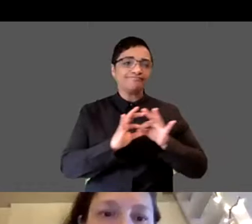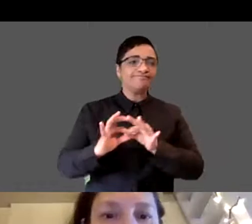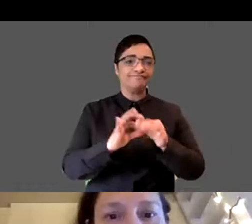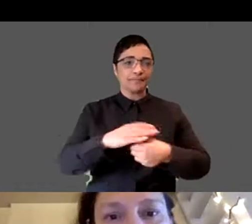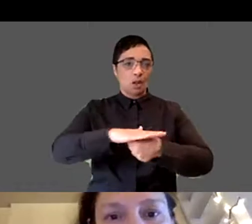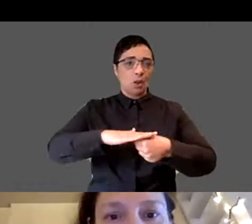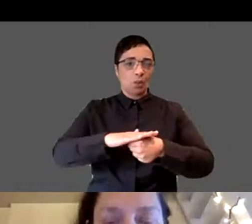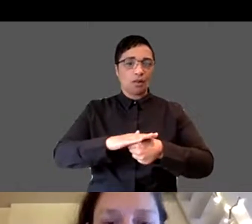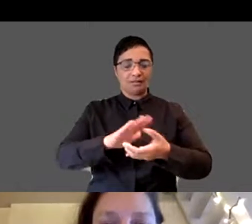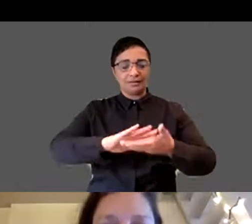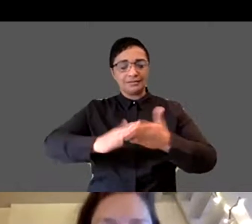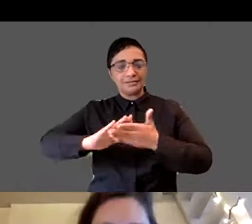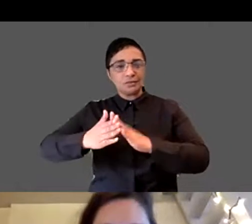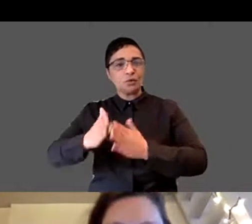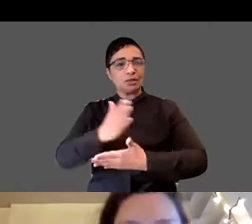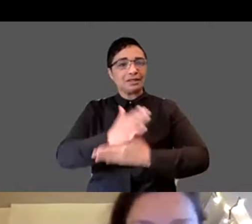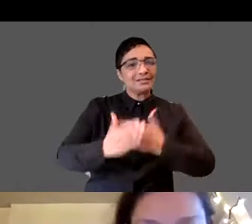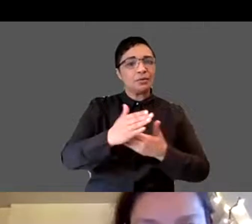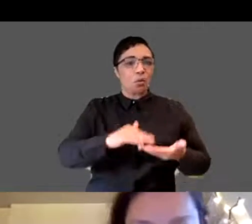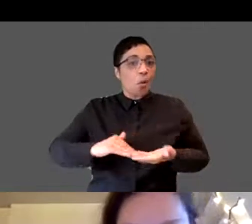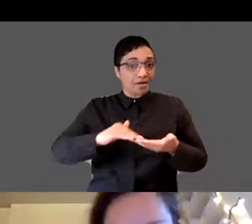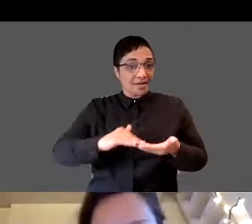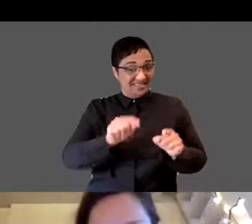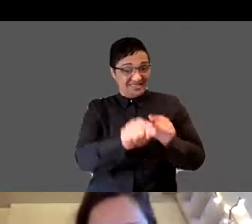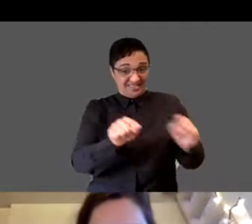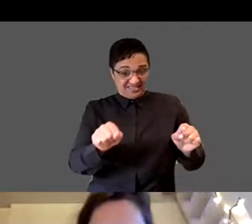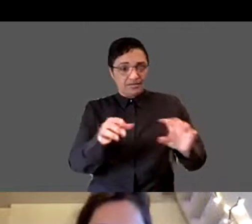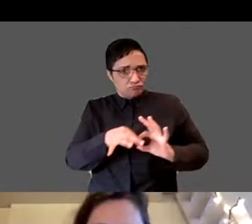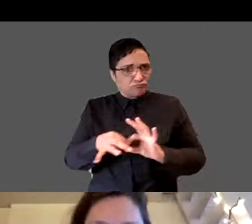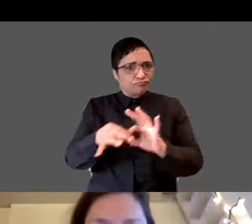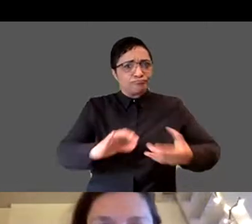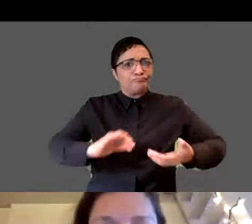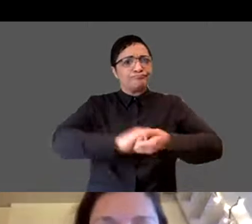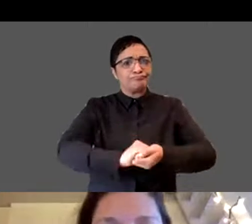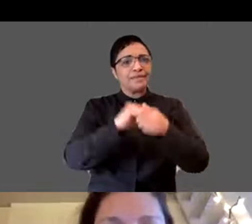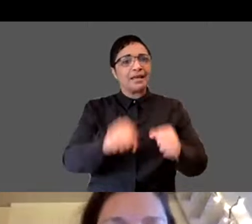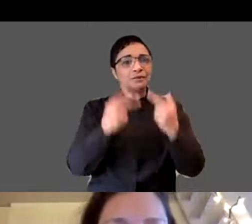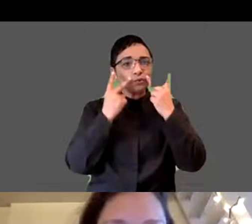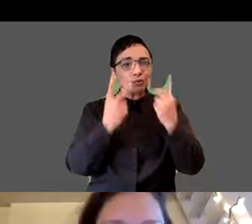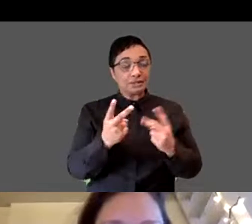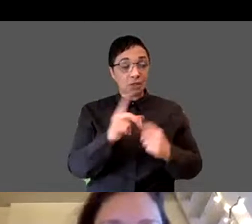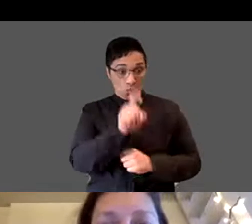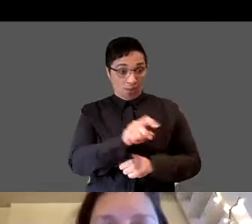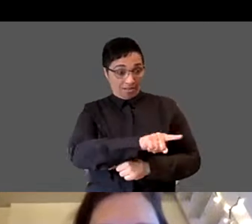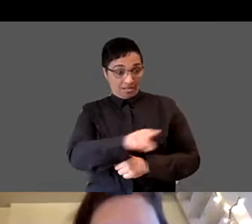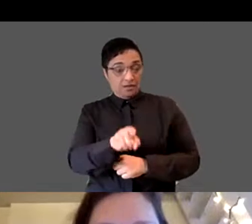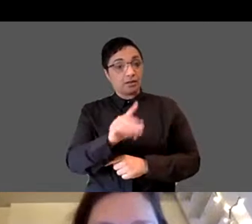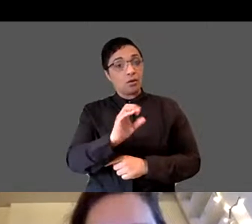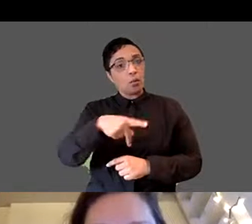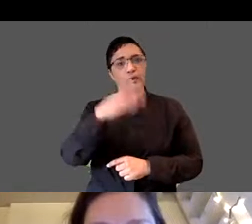to ensure that they know what data they need, how can they send data for the offices and